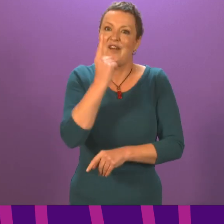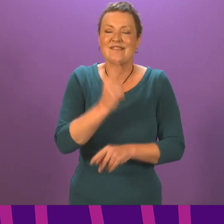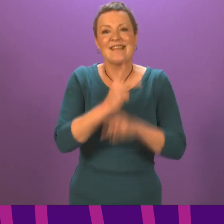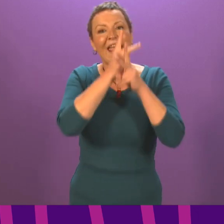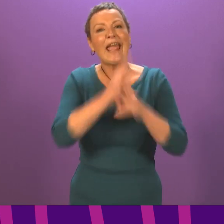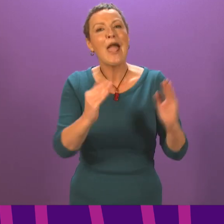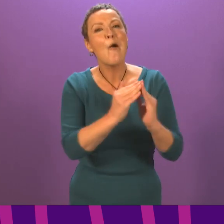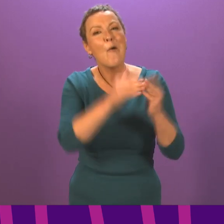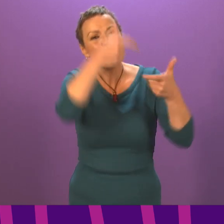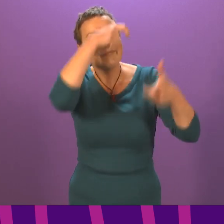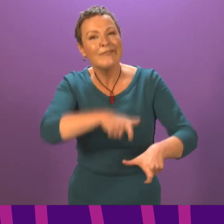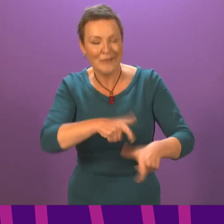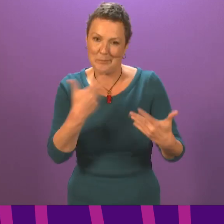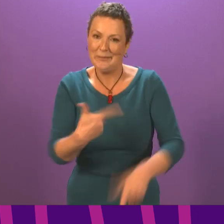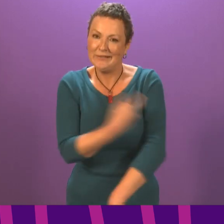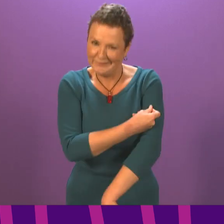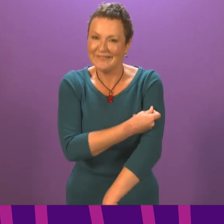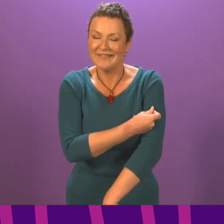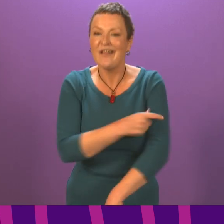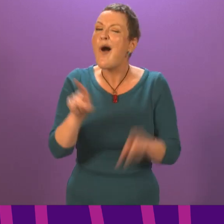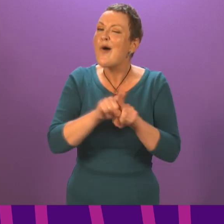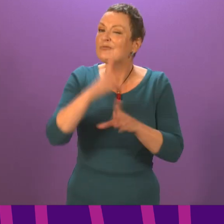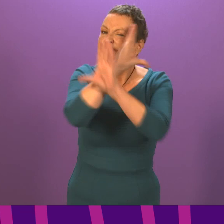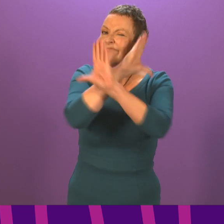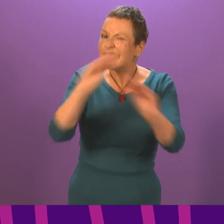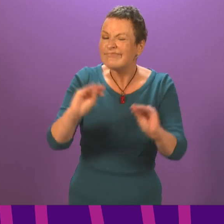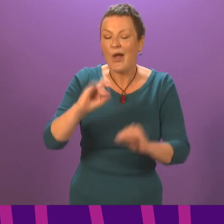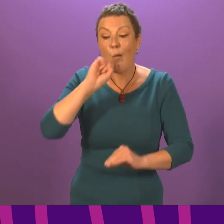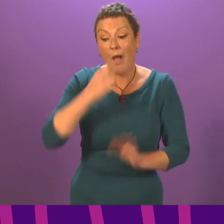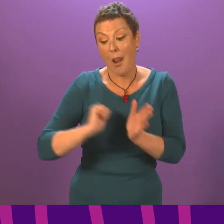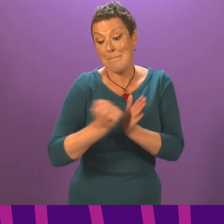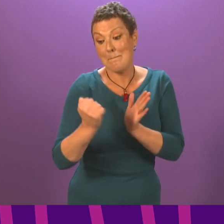publish the first of our new weekly progress reports on the vaccination programme tomorrow.